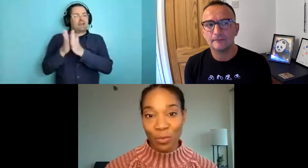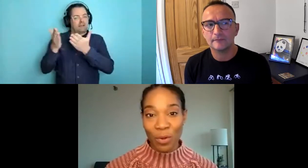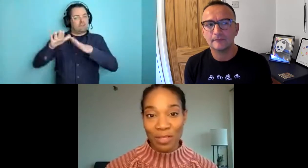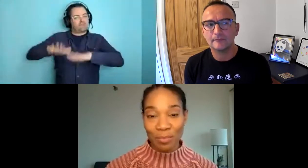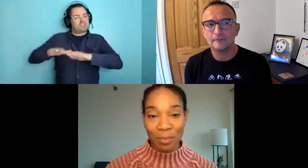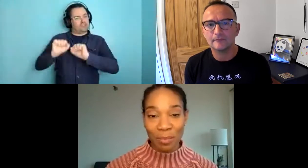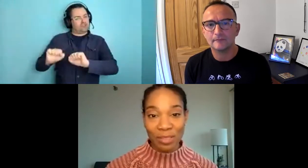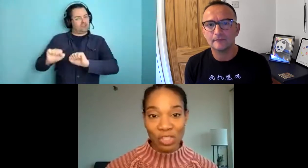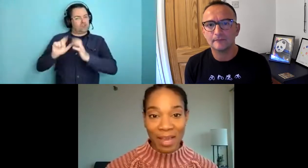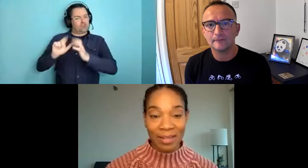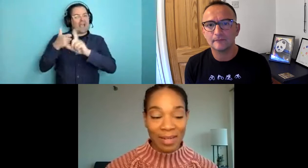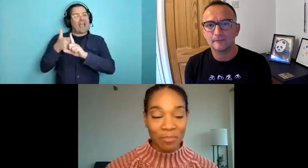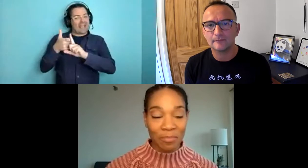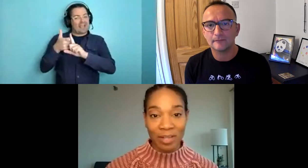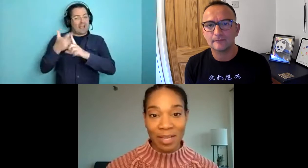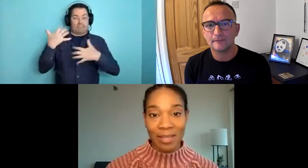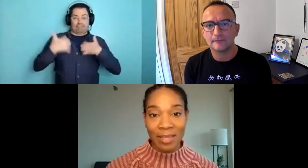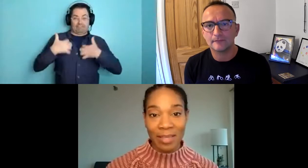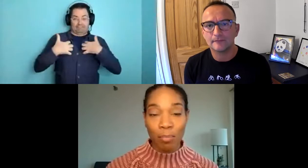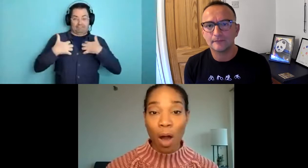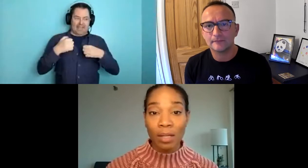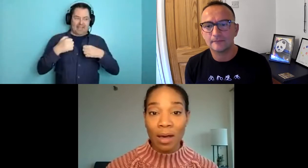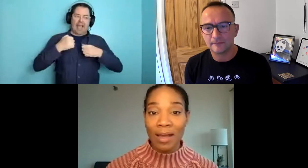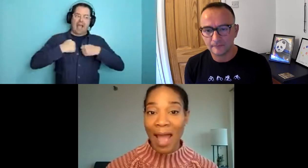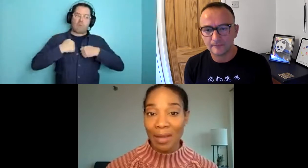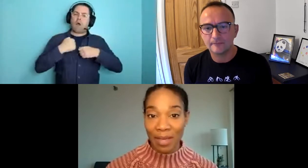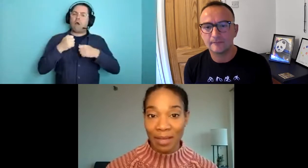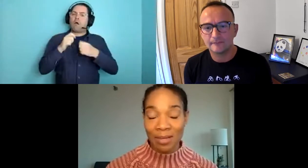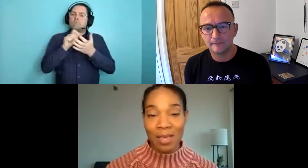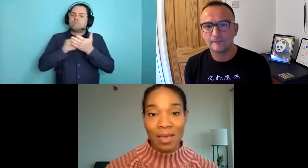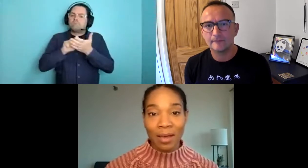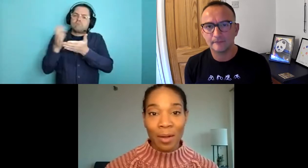the UK queer history and so the dictionary when I talk